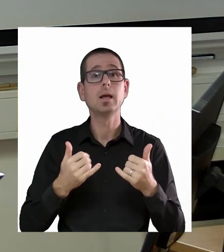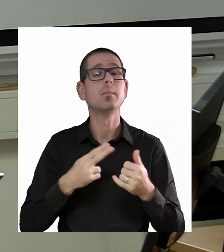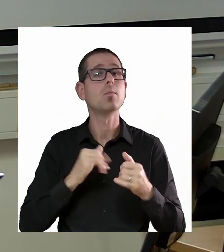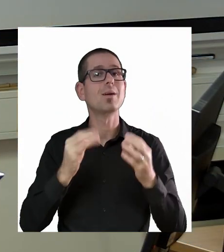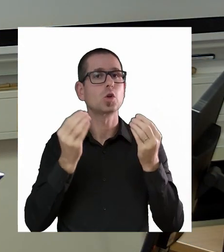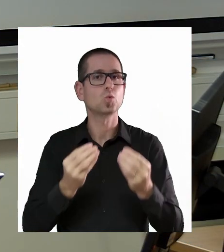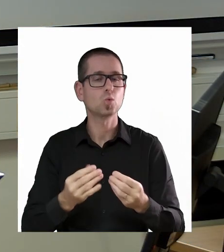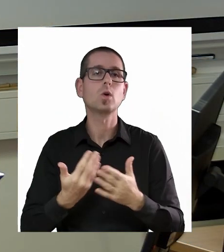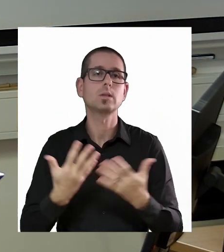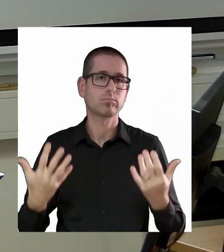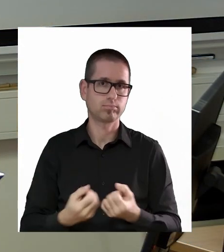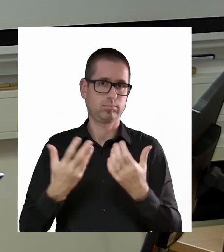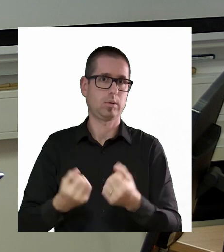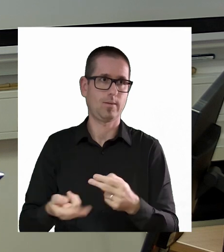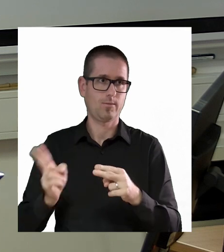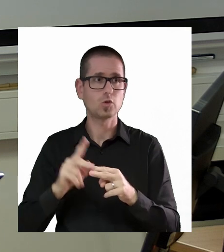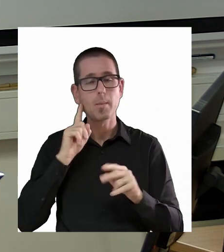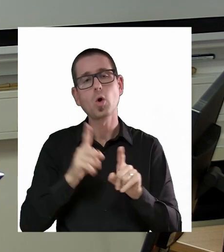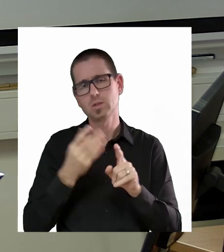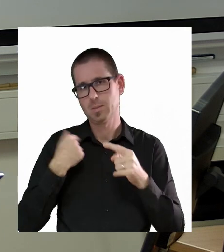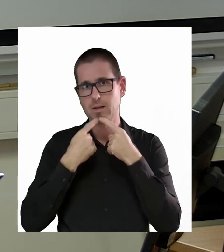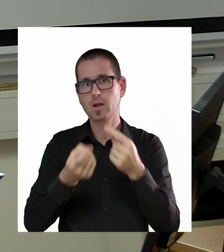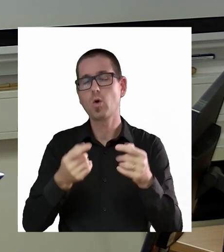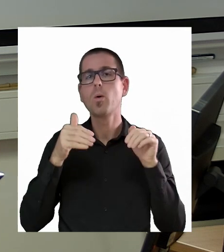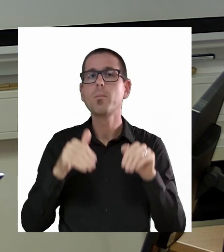to create more. But like I said, we need more to work more on these